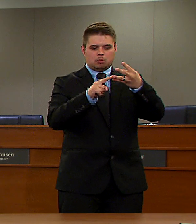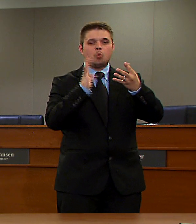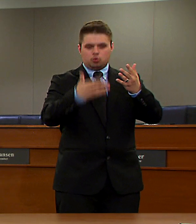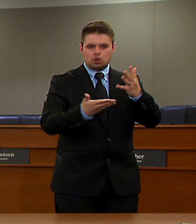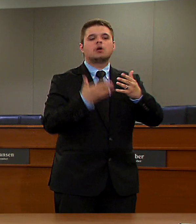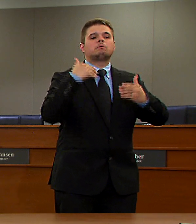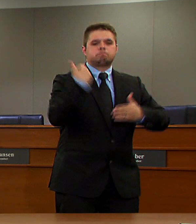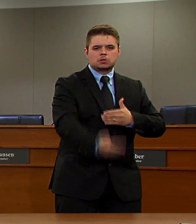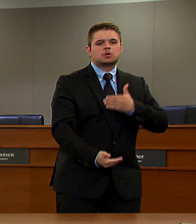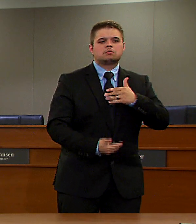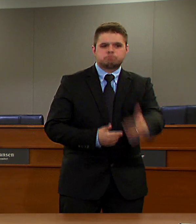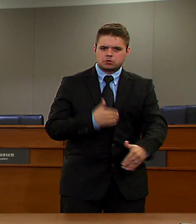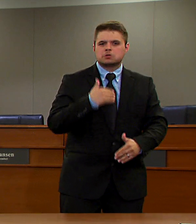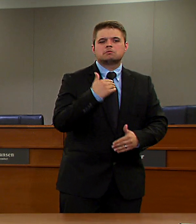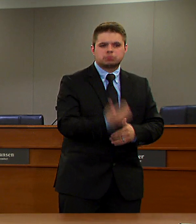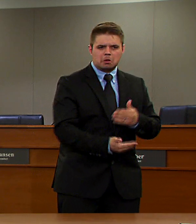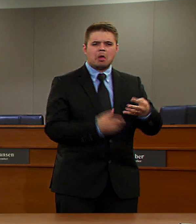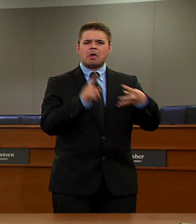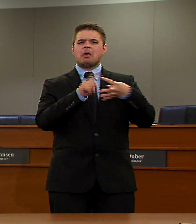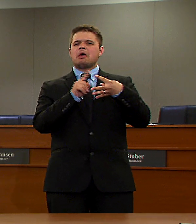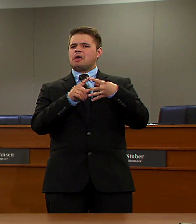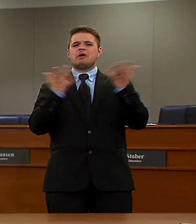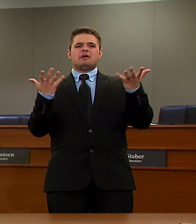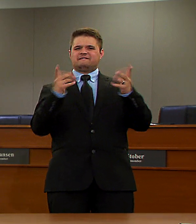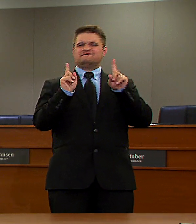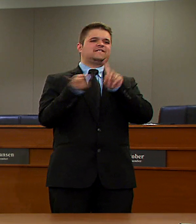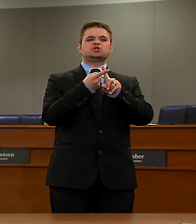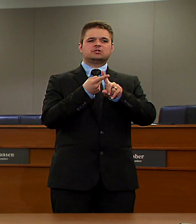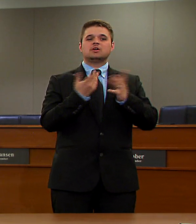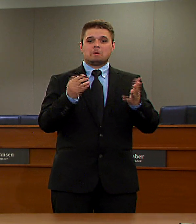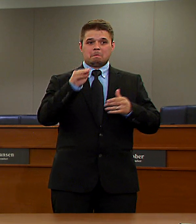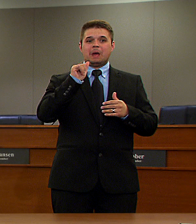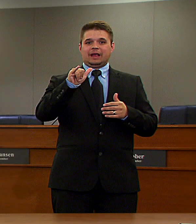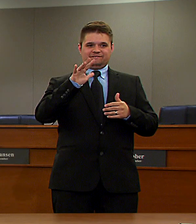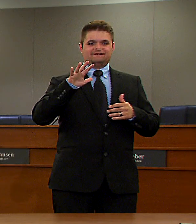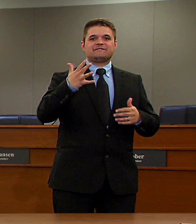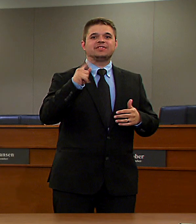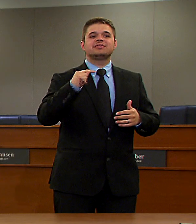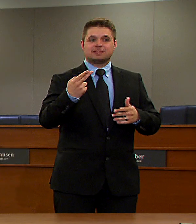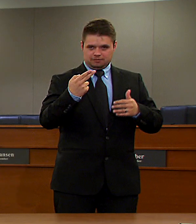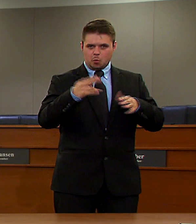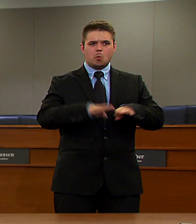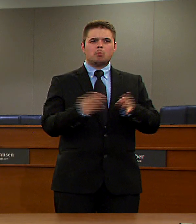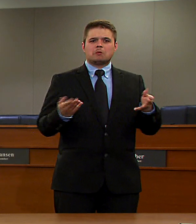Phase 1 begins today, May 5th. Here are the sectors that can start reopening.